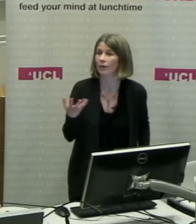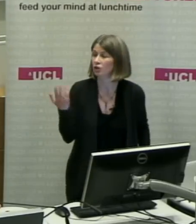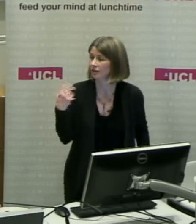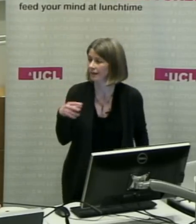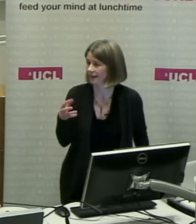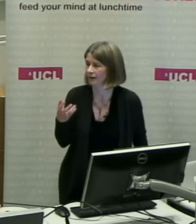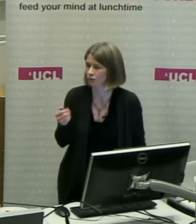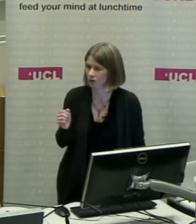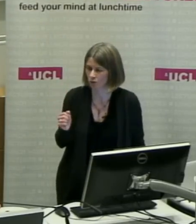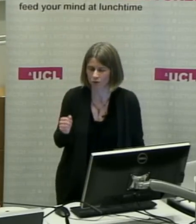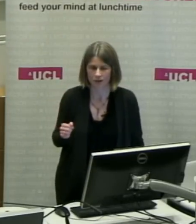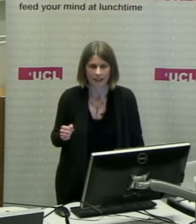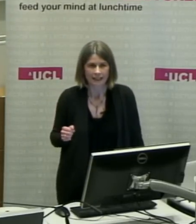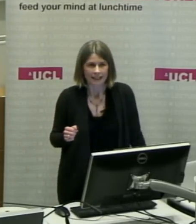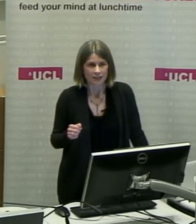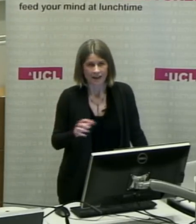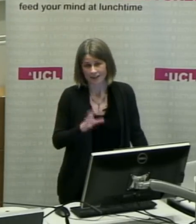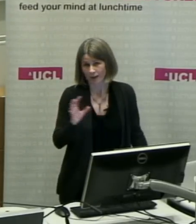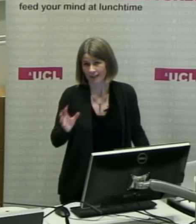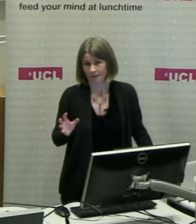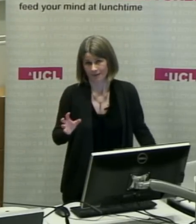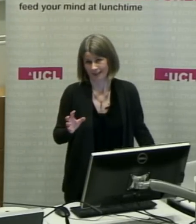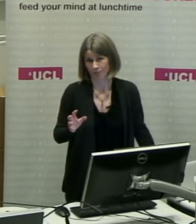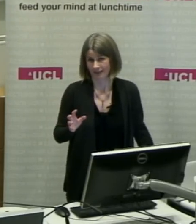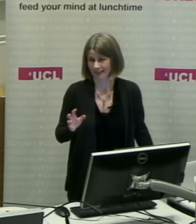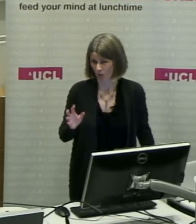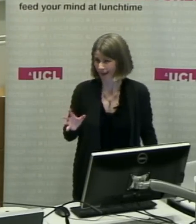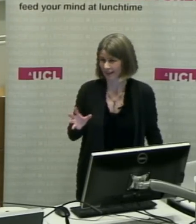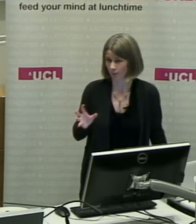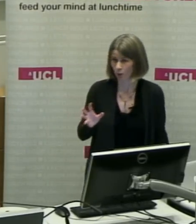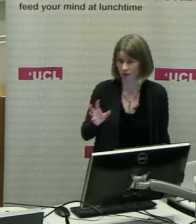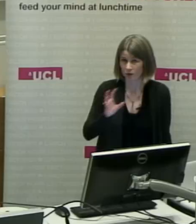"and their hearing is restored?" That's a very simplistic way to put it